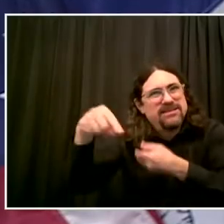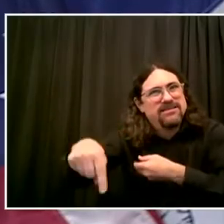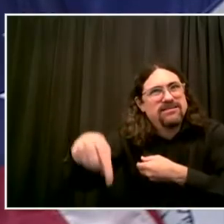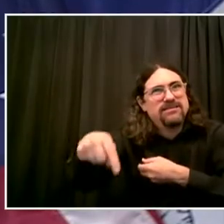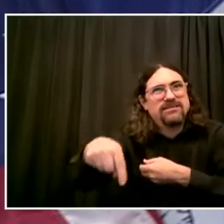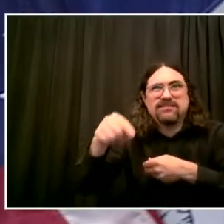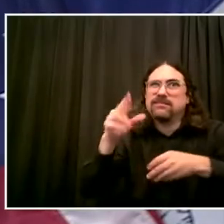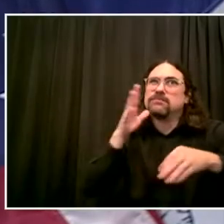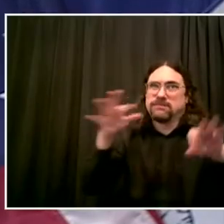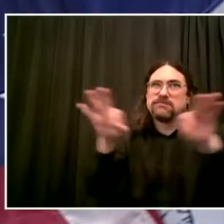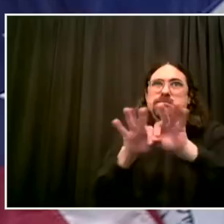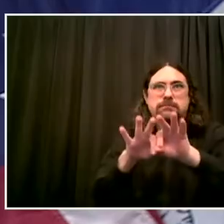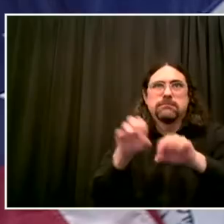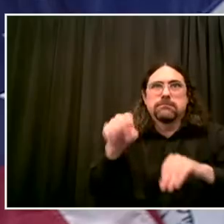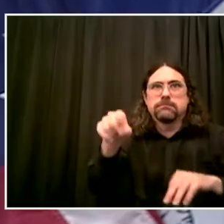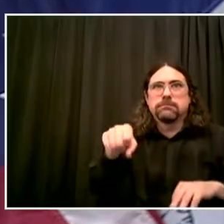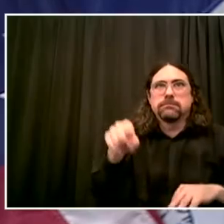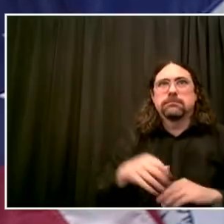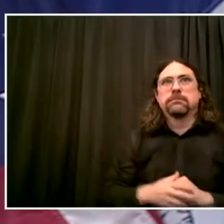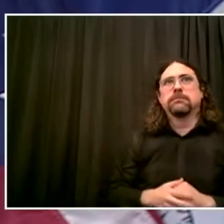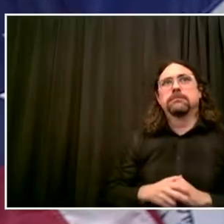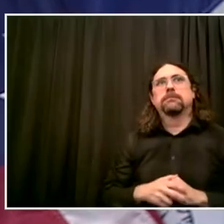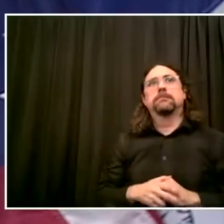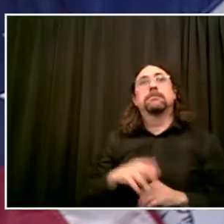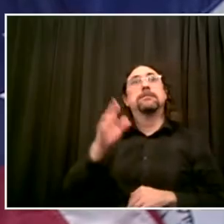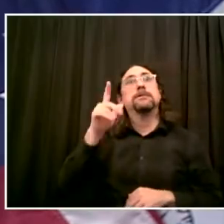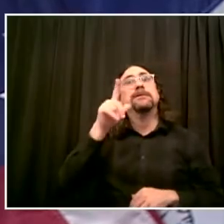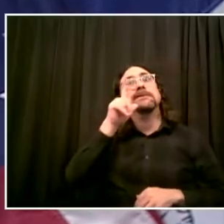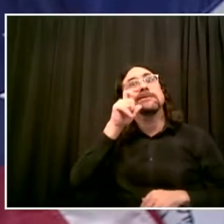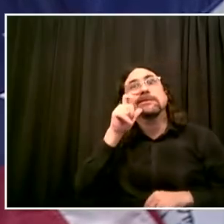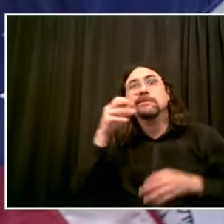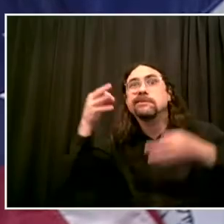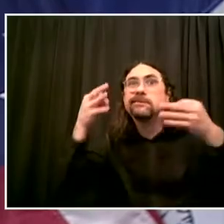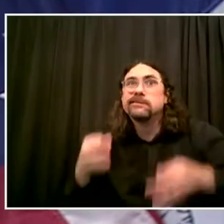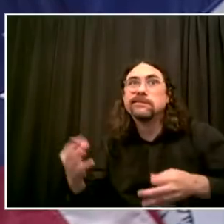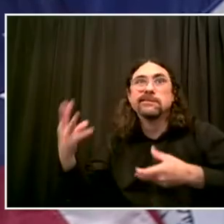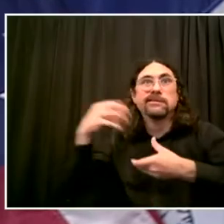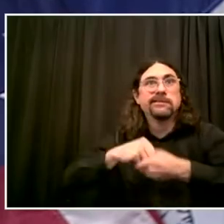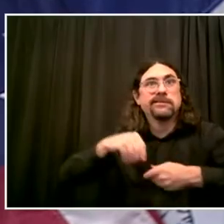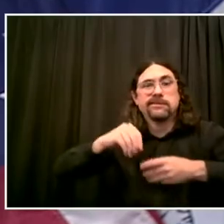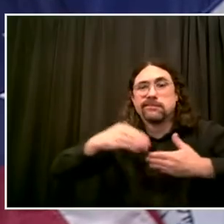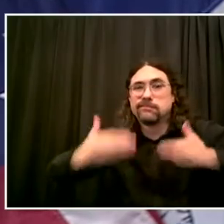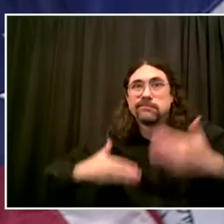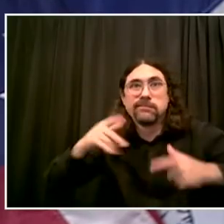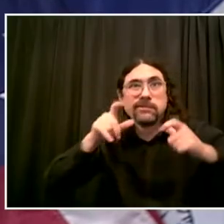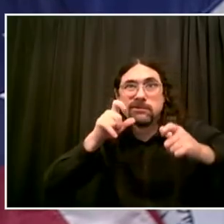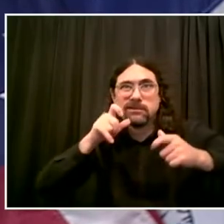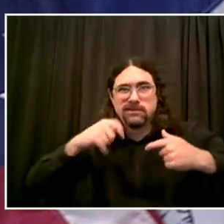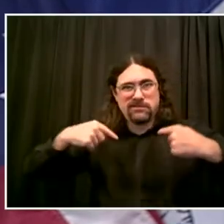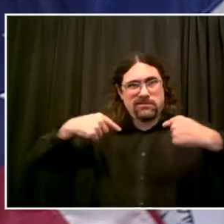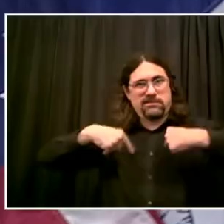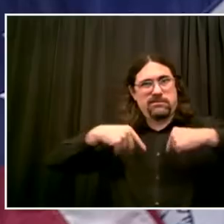LTAKING THROUGH WITH BAR AND RESTAURANT OWNERS. WHAT DO THEY